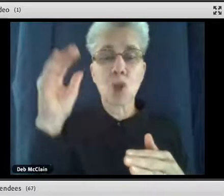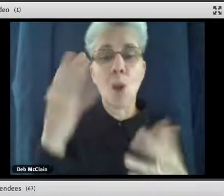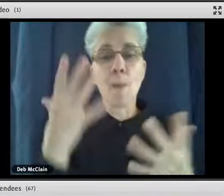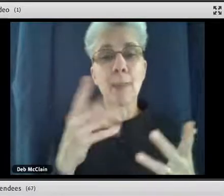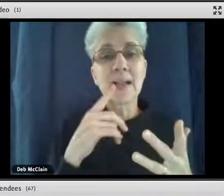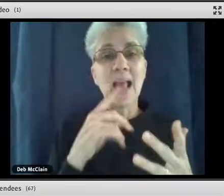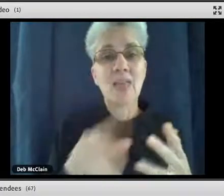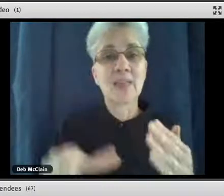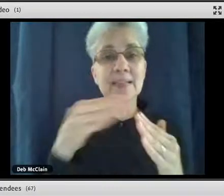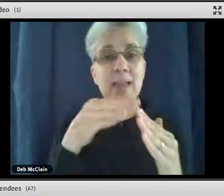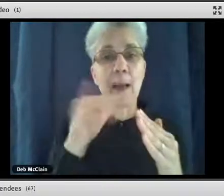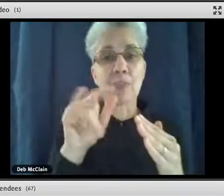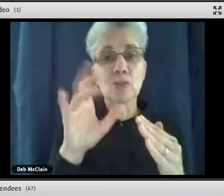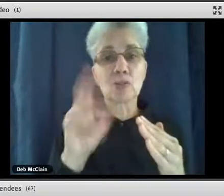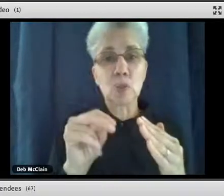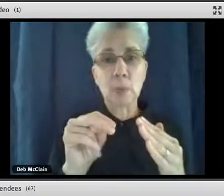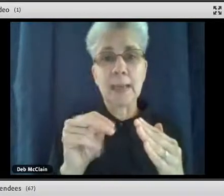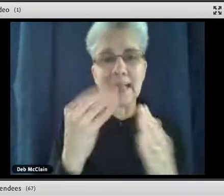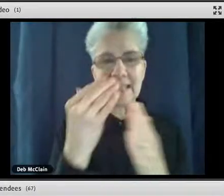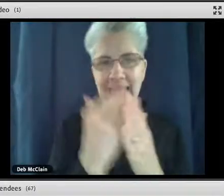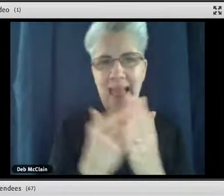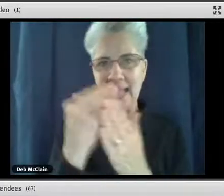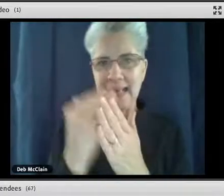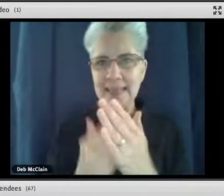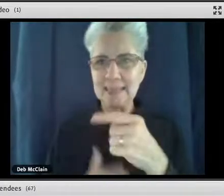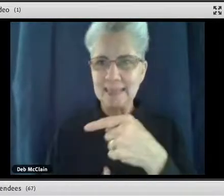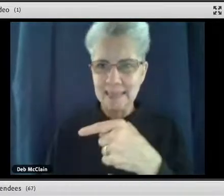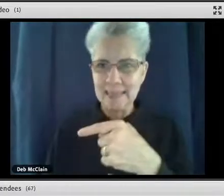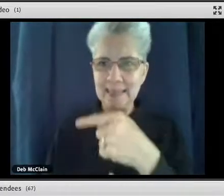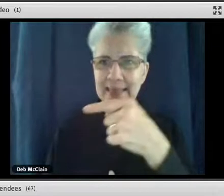You're thinking maybe "e" for adults. And here at the very top of the screen,